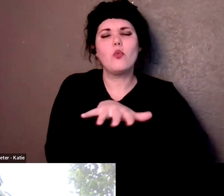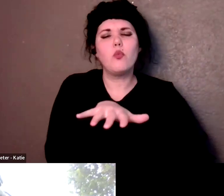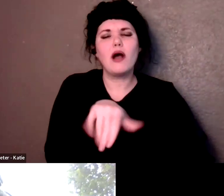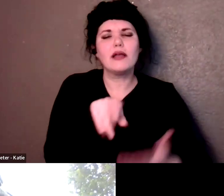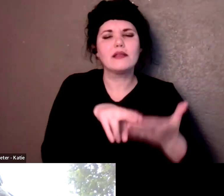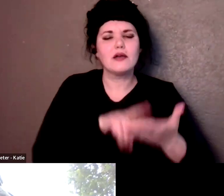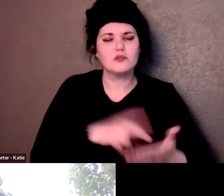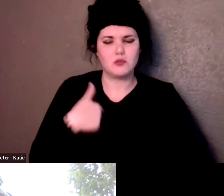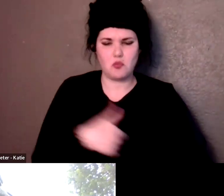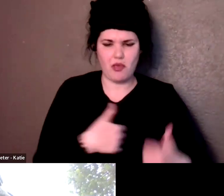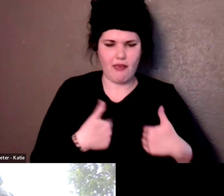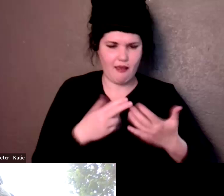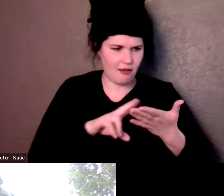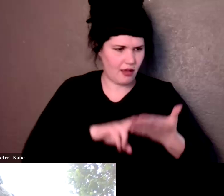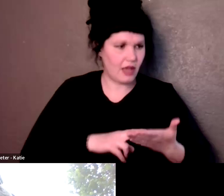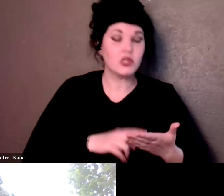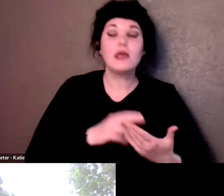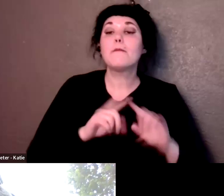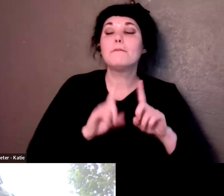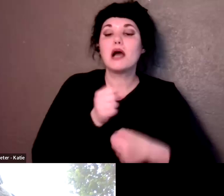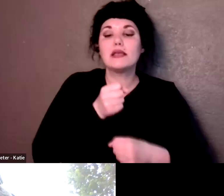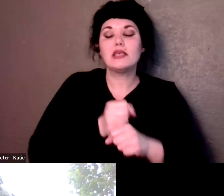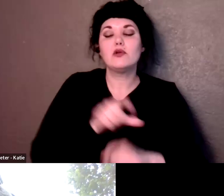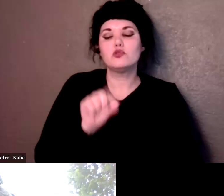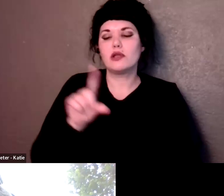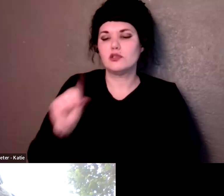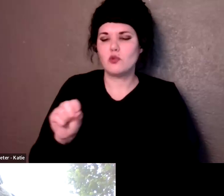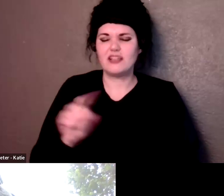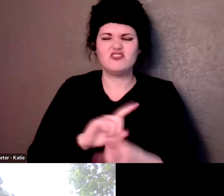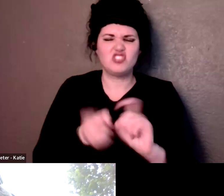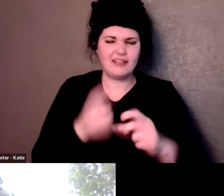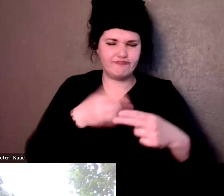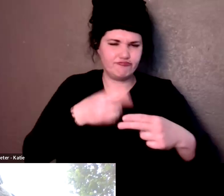2020, we went through a rebranding, recognizing that so much of that language felt thrust upon